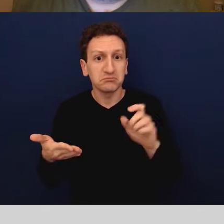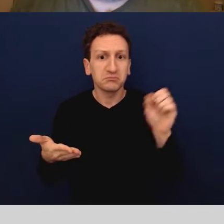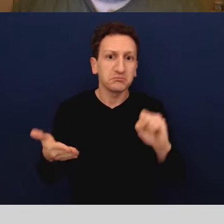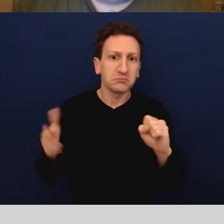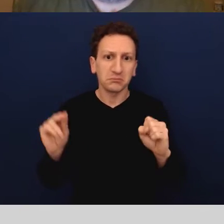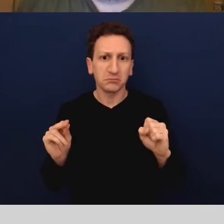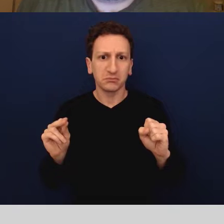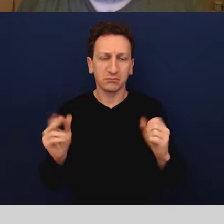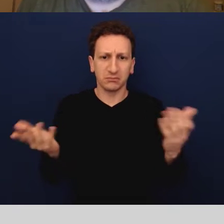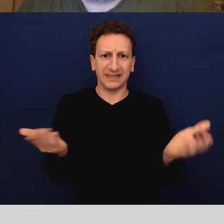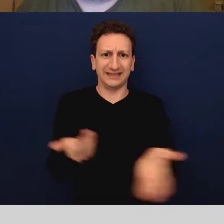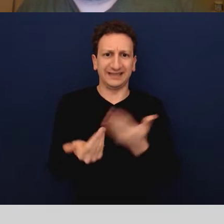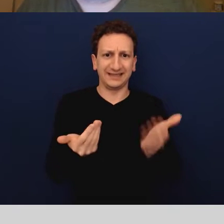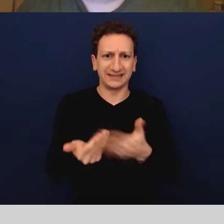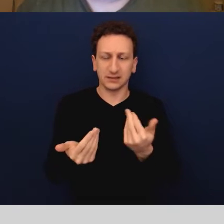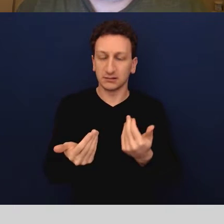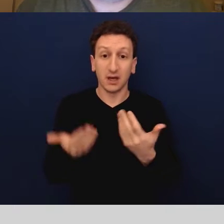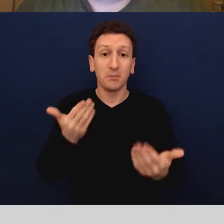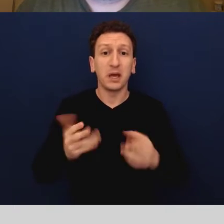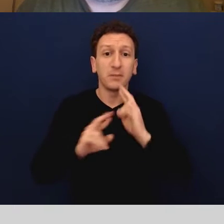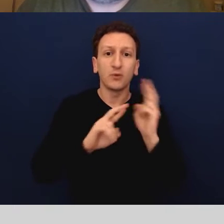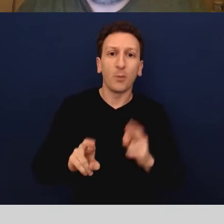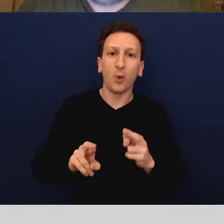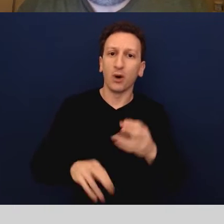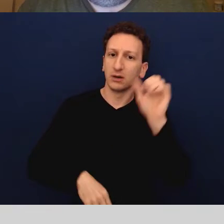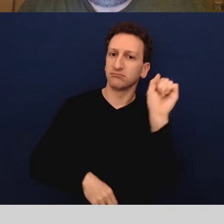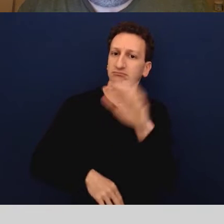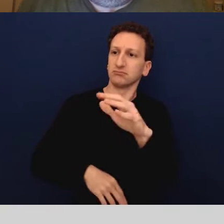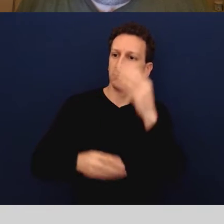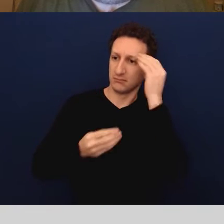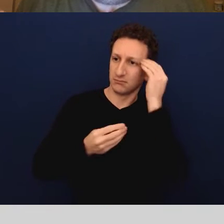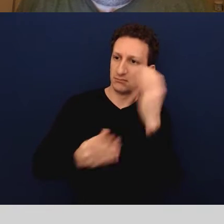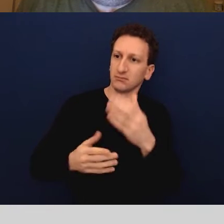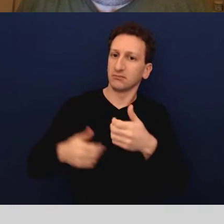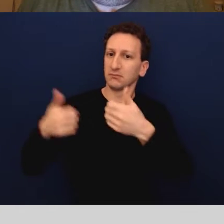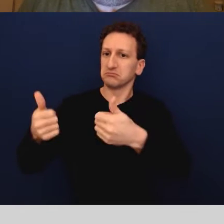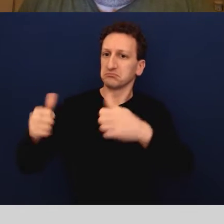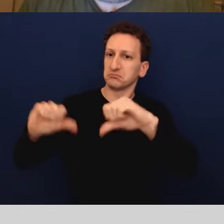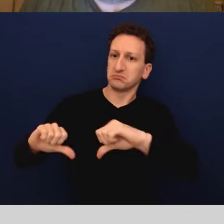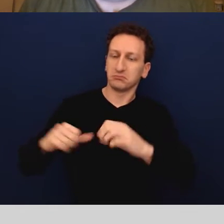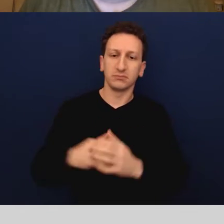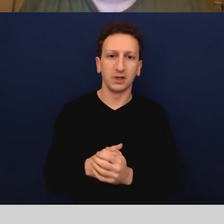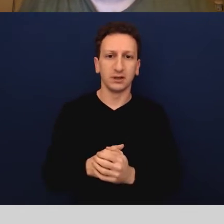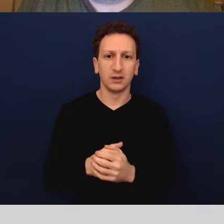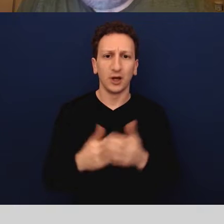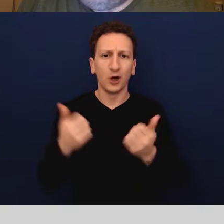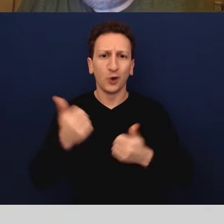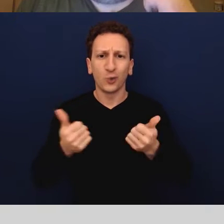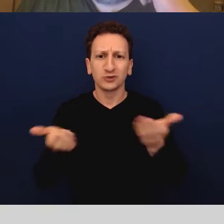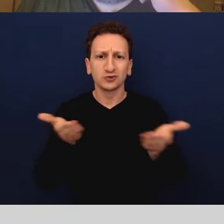We want to give a report on the validity maybe. And what kind of services do we want to look at?